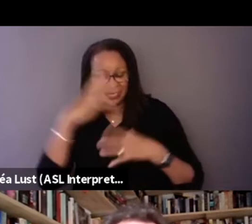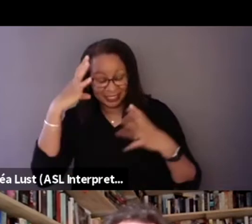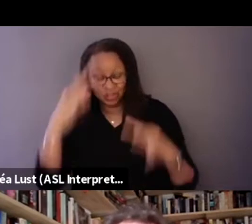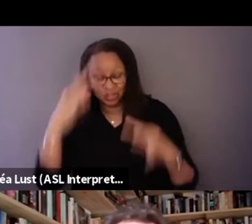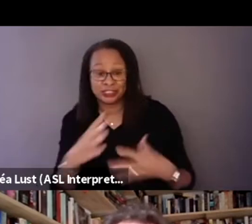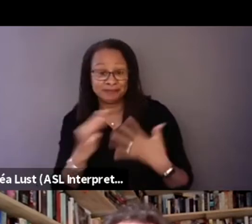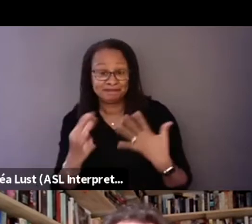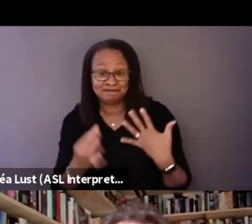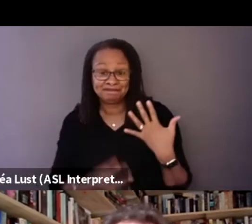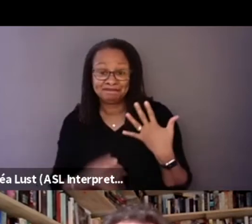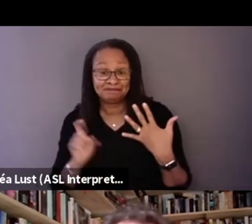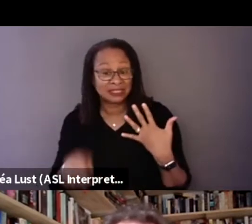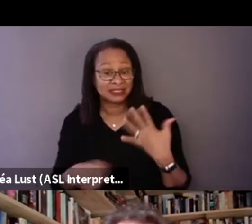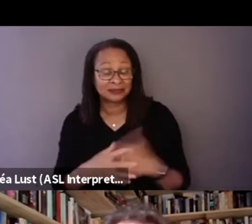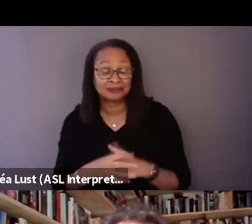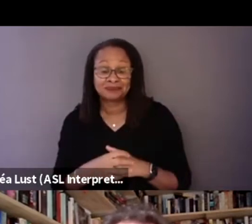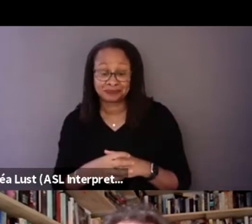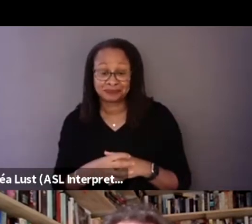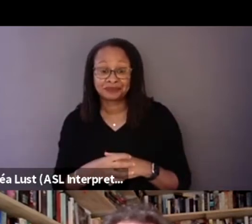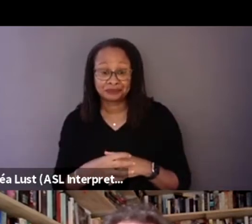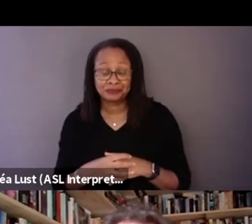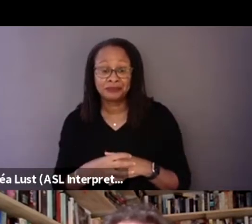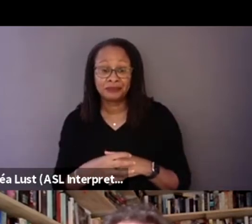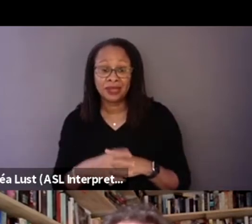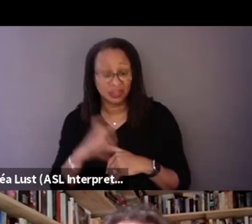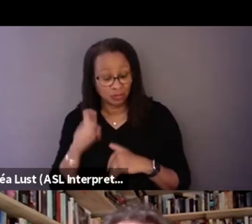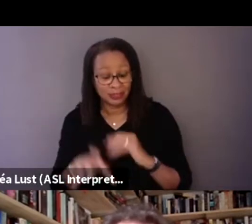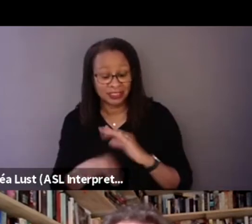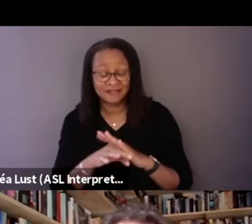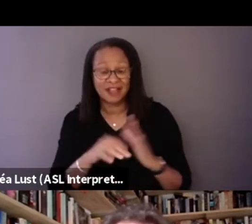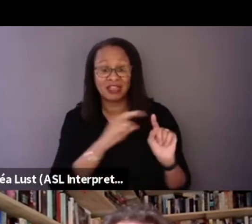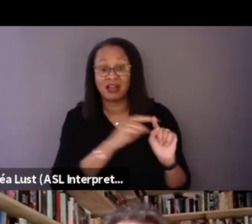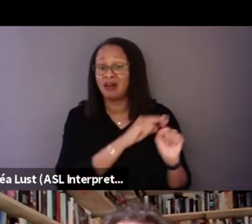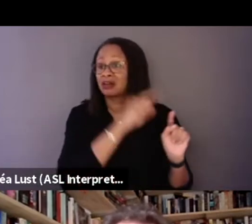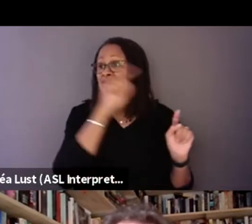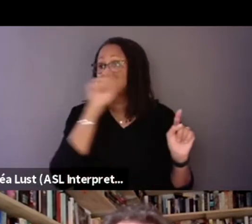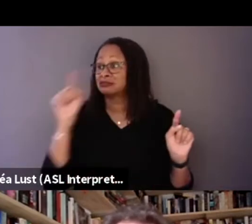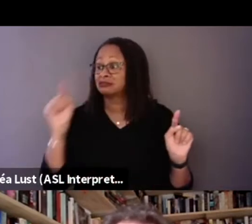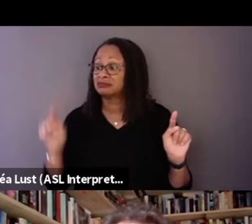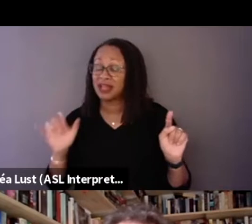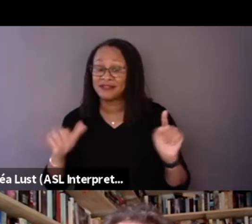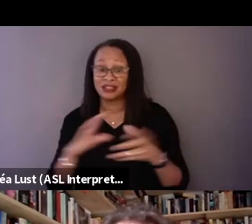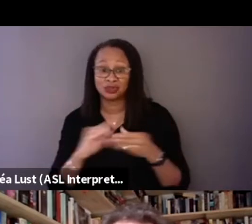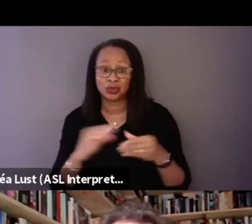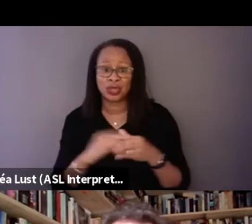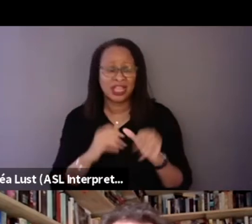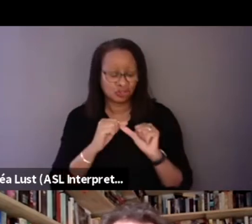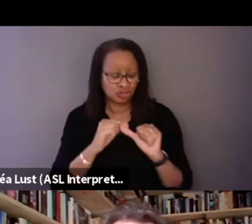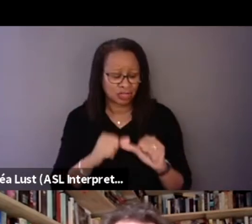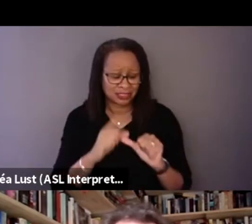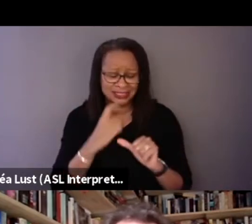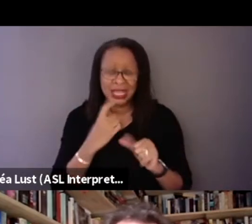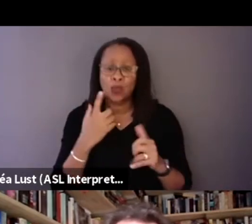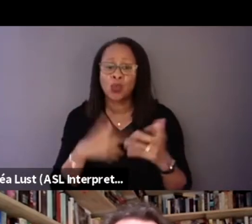and you do have to find the arc of it. And you're constantly saying, what do I want to say?